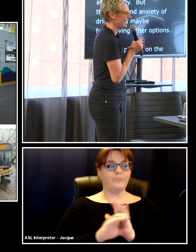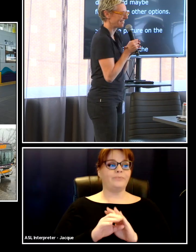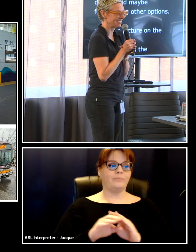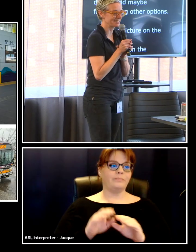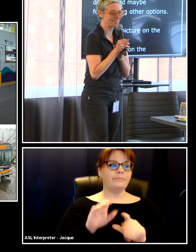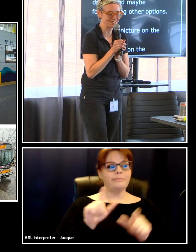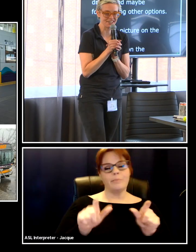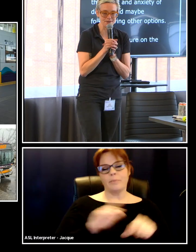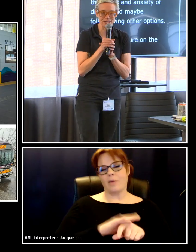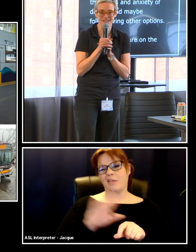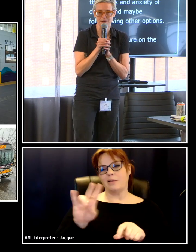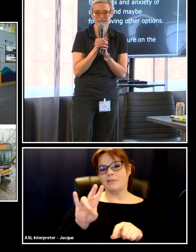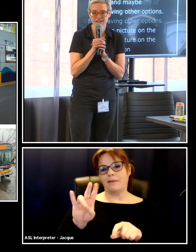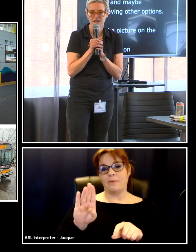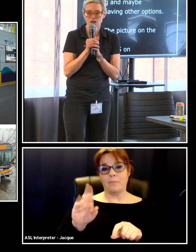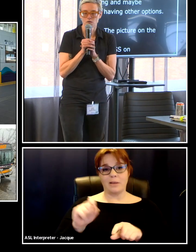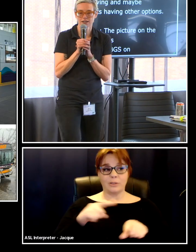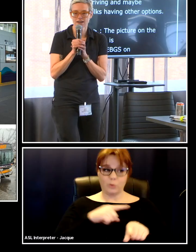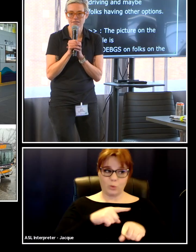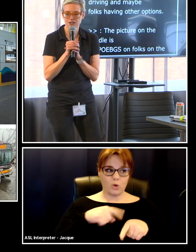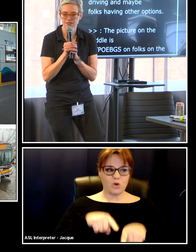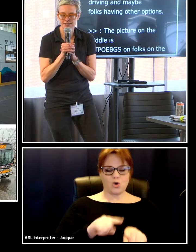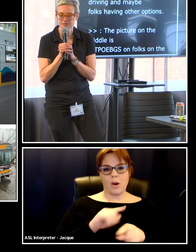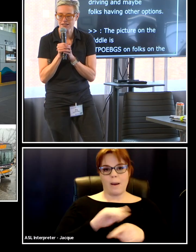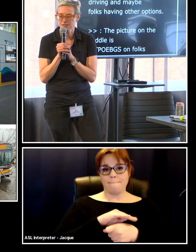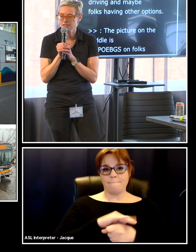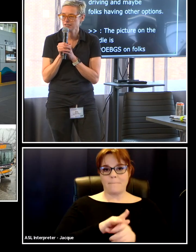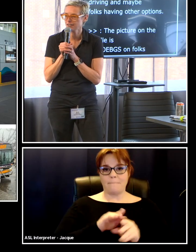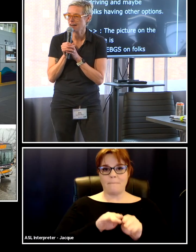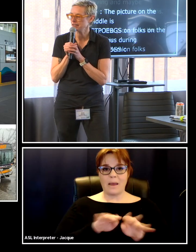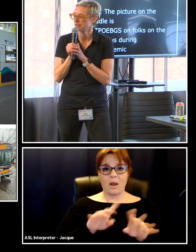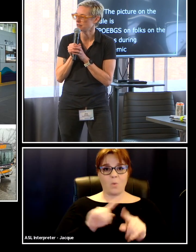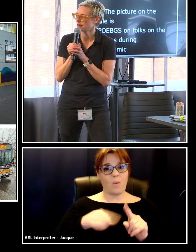my neighborhood. This was during the pandemic when a lot of our transit routes cleared out and there